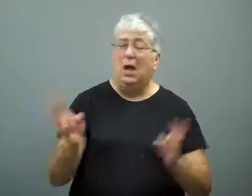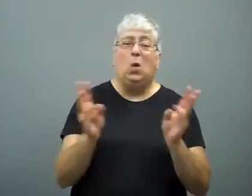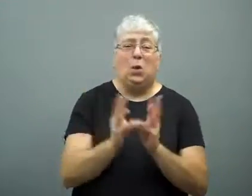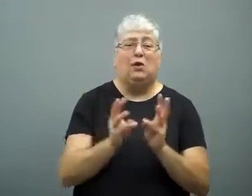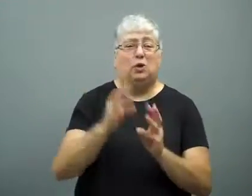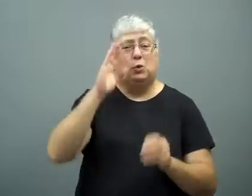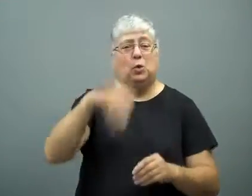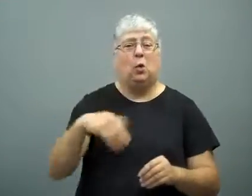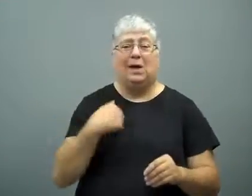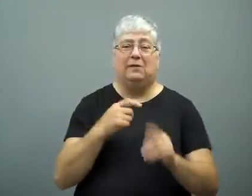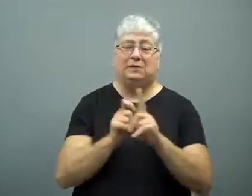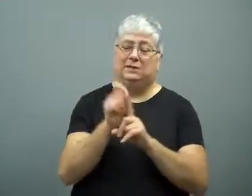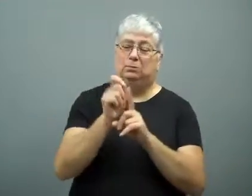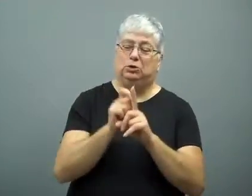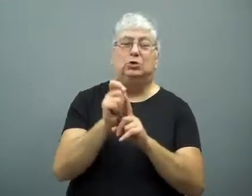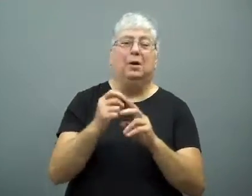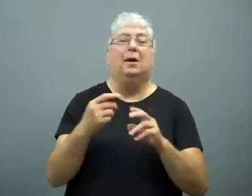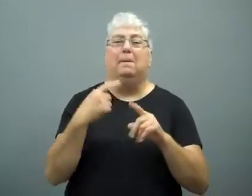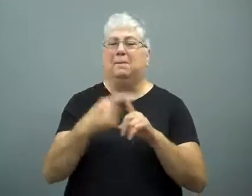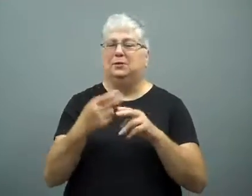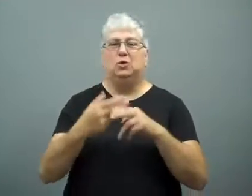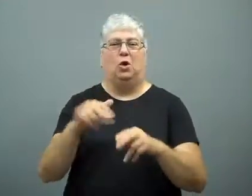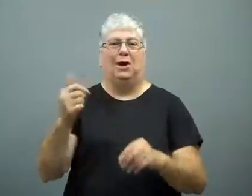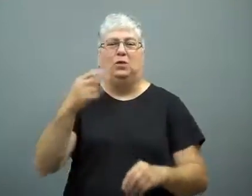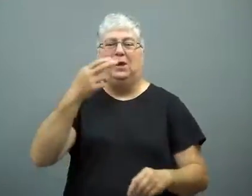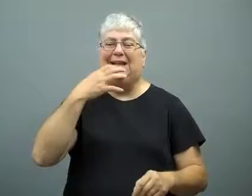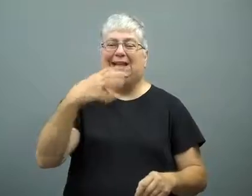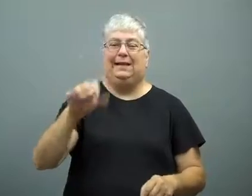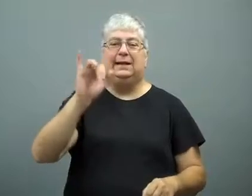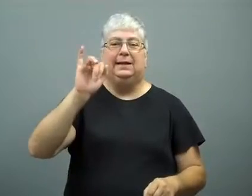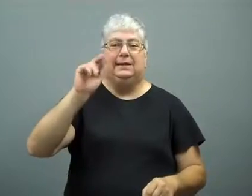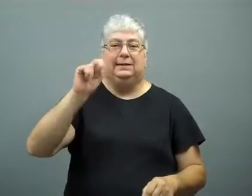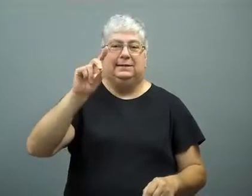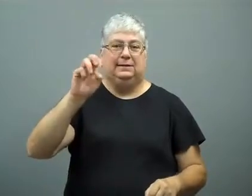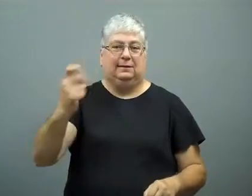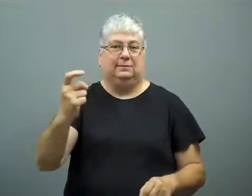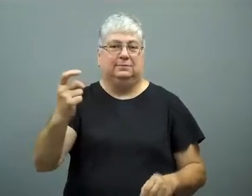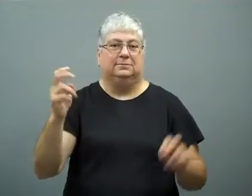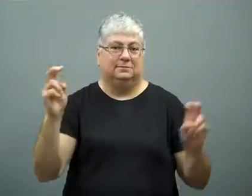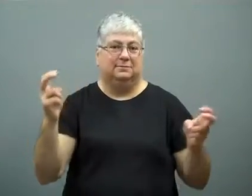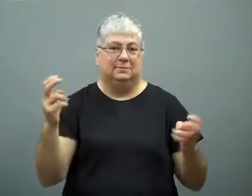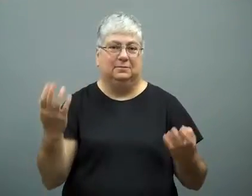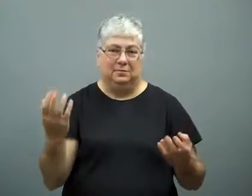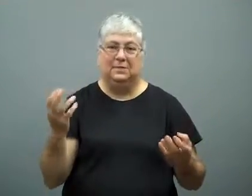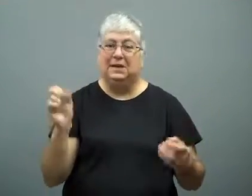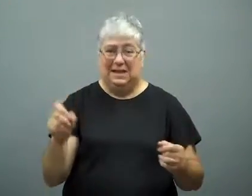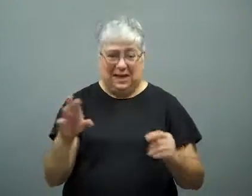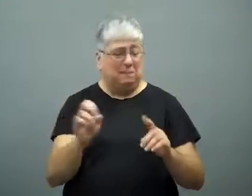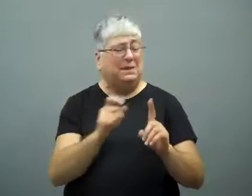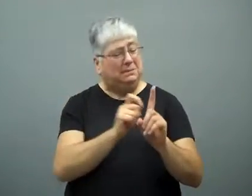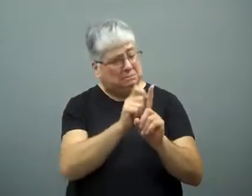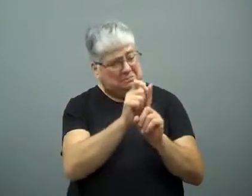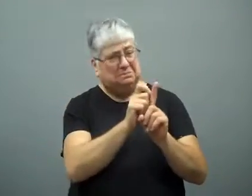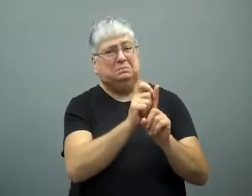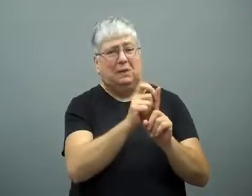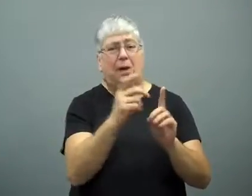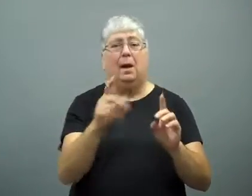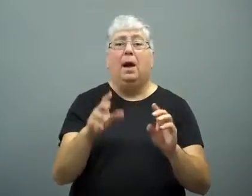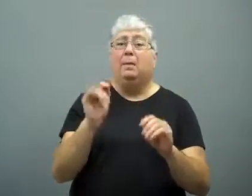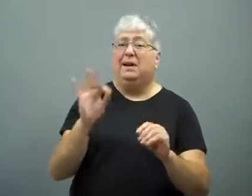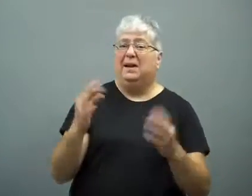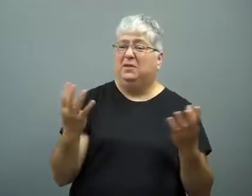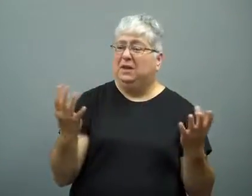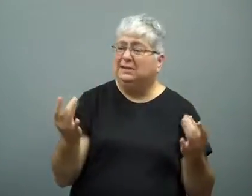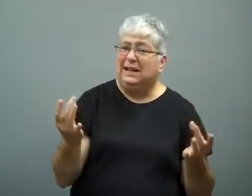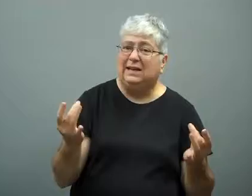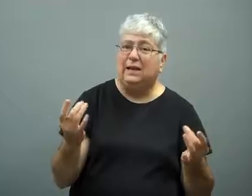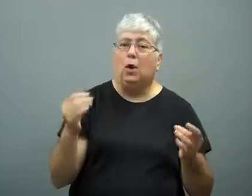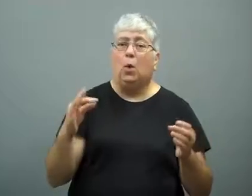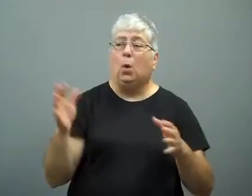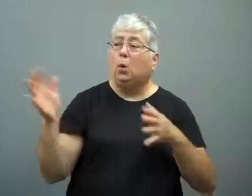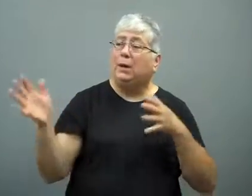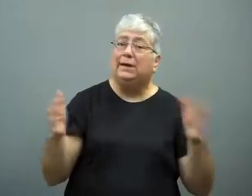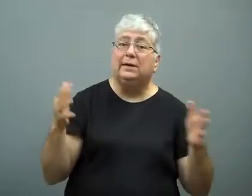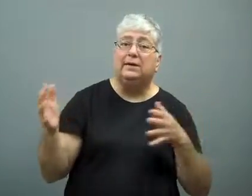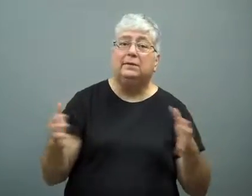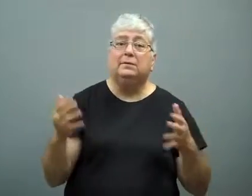The weather service measures temperature, plus something called a heat index.